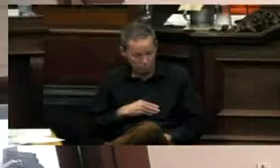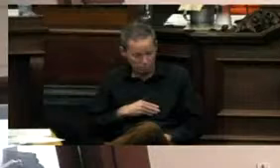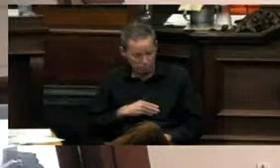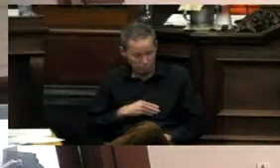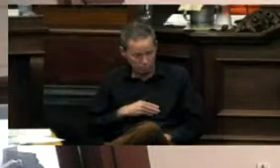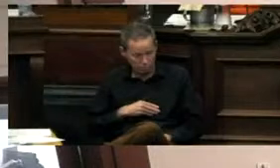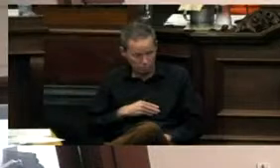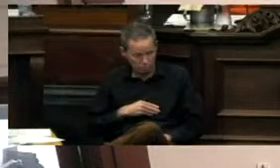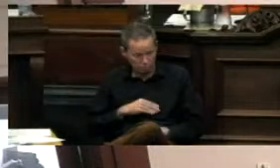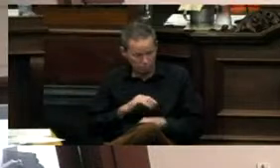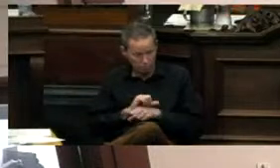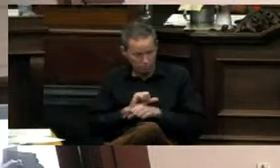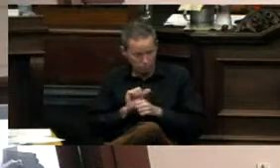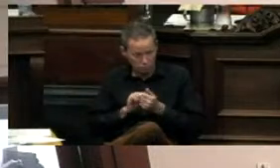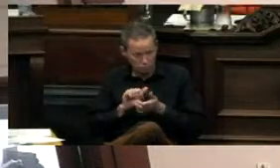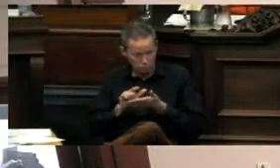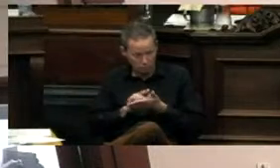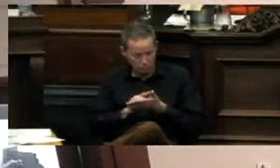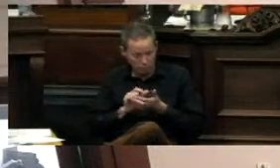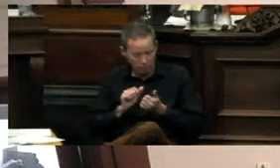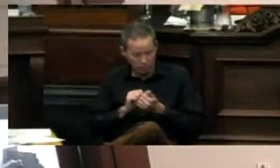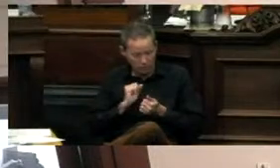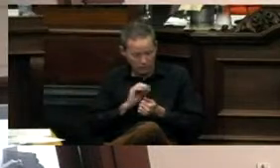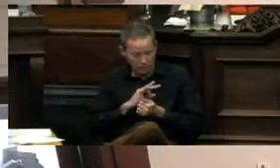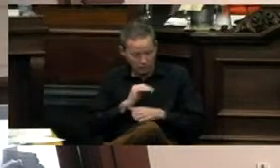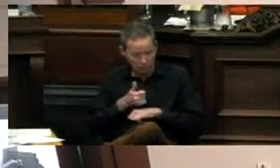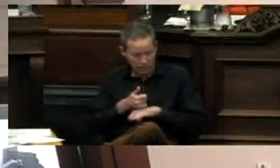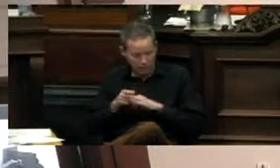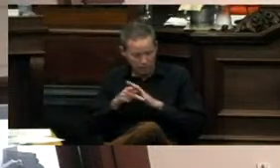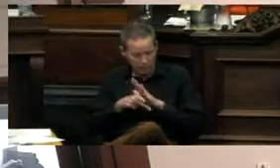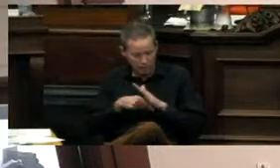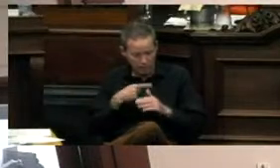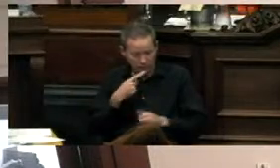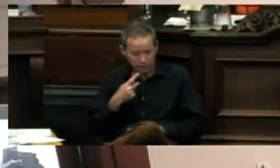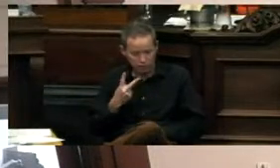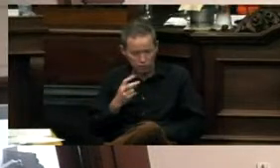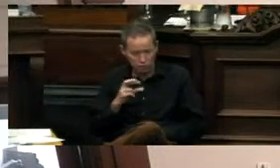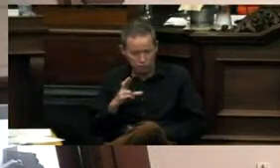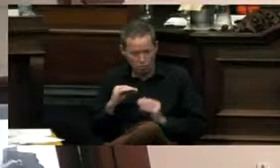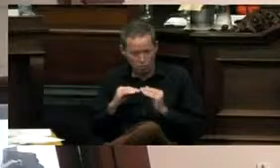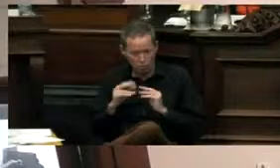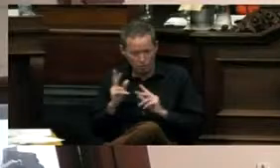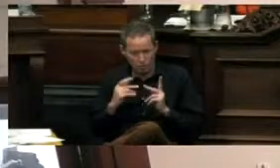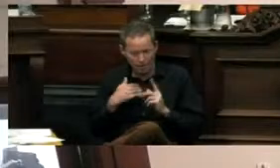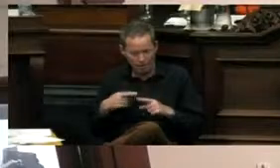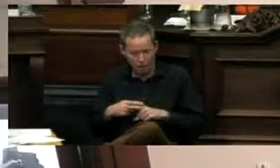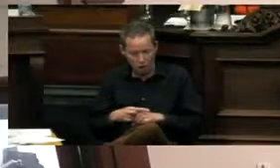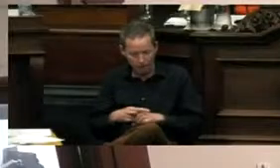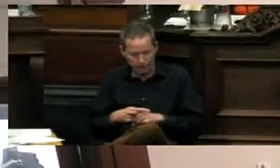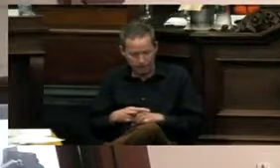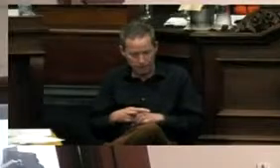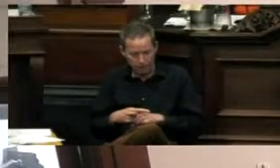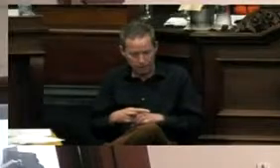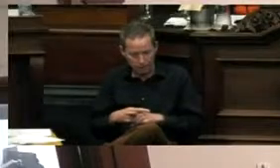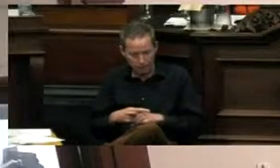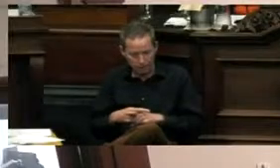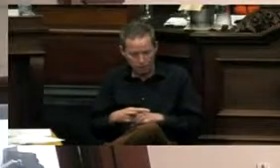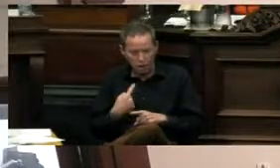was just conflict? Are you going to be willing to work with law,